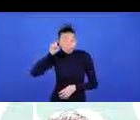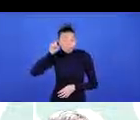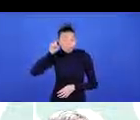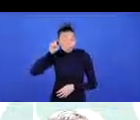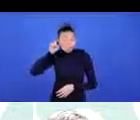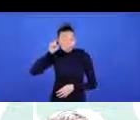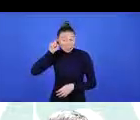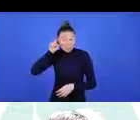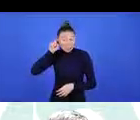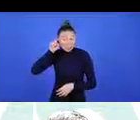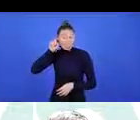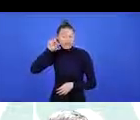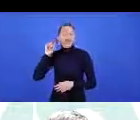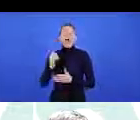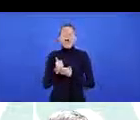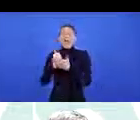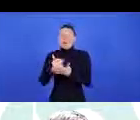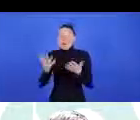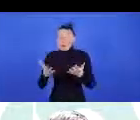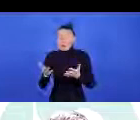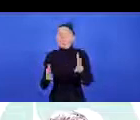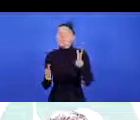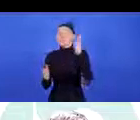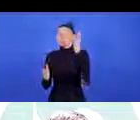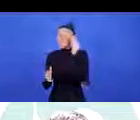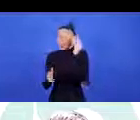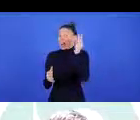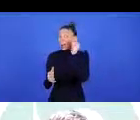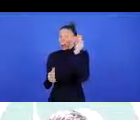that mainly help overcome the hearing difficulties by amplifying the